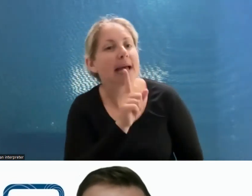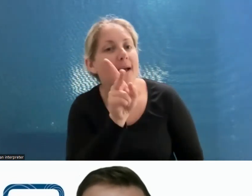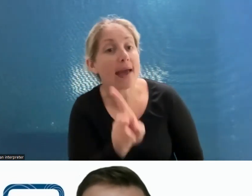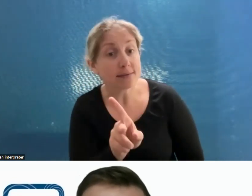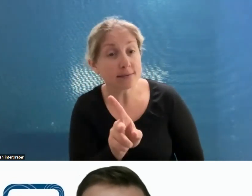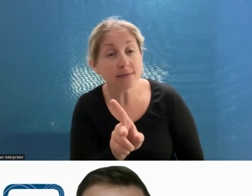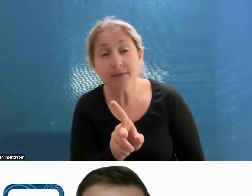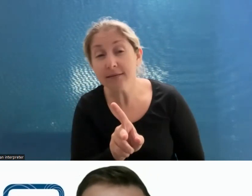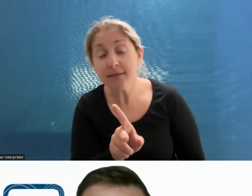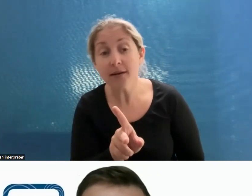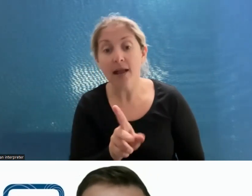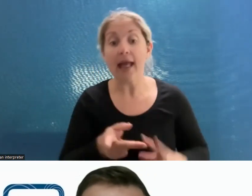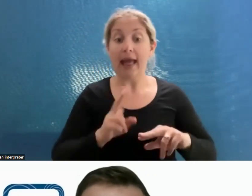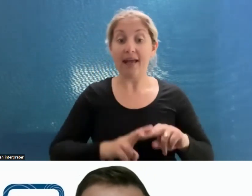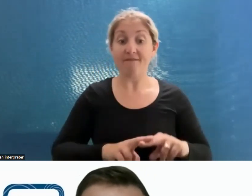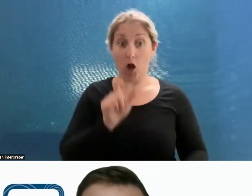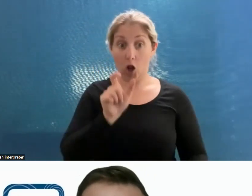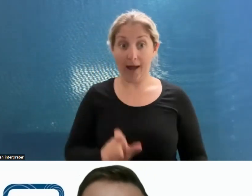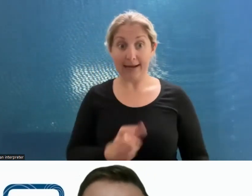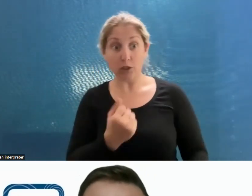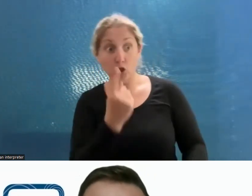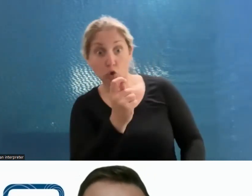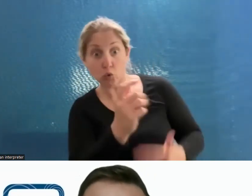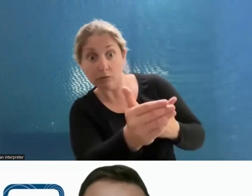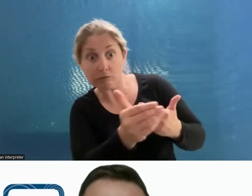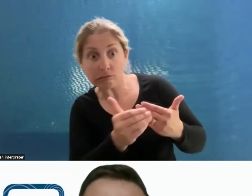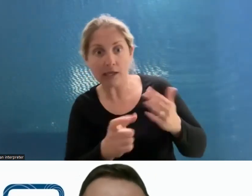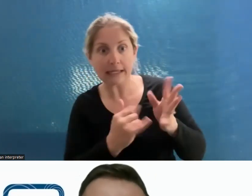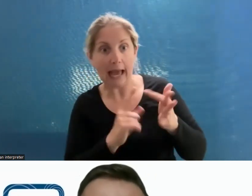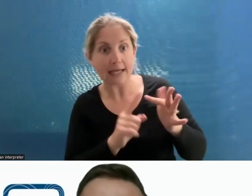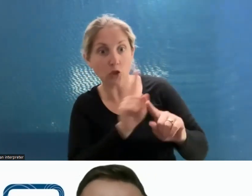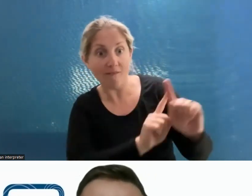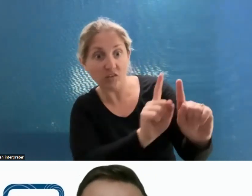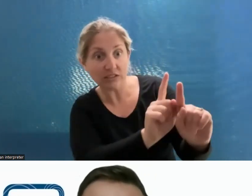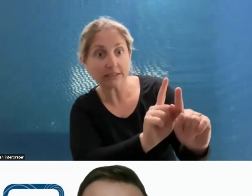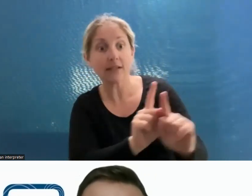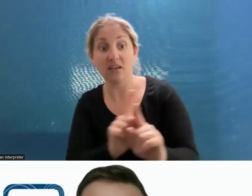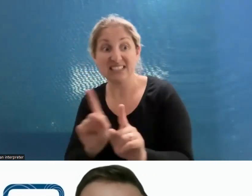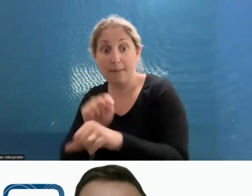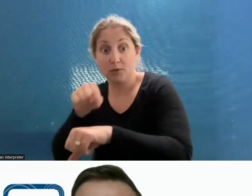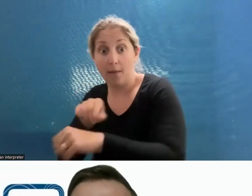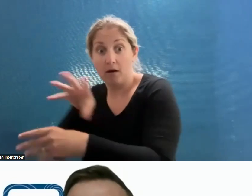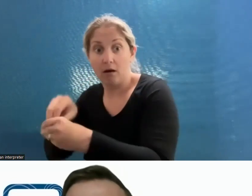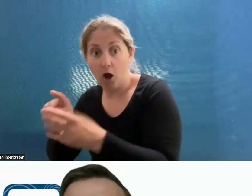Sifa: If a client has an upcoming case conference while involved in the IER process, what happens